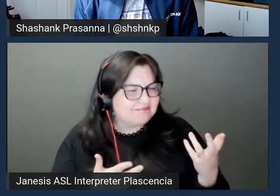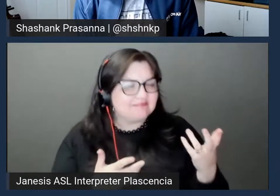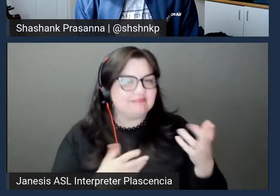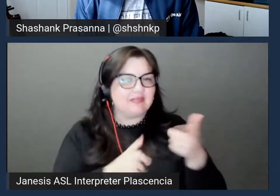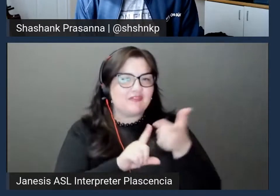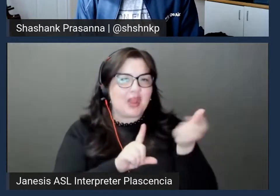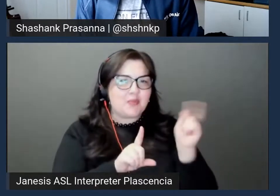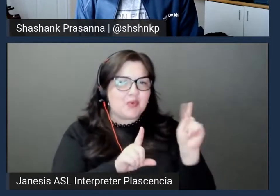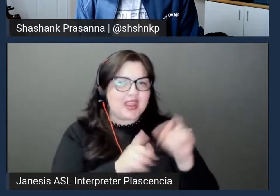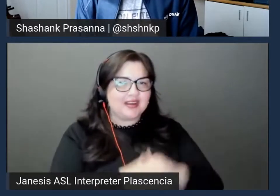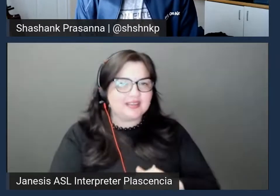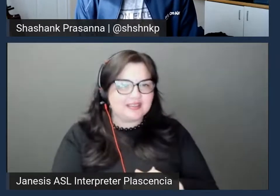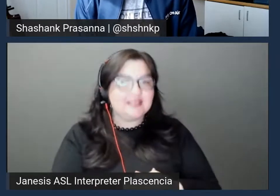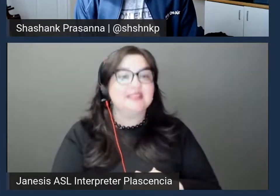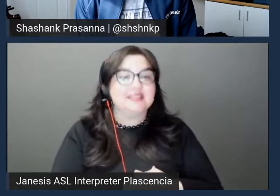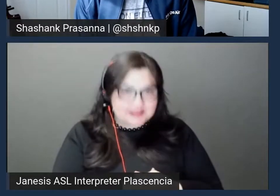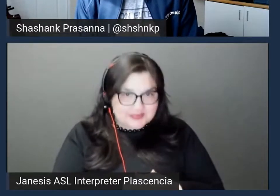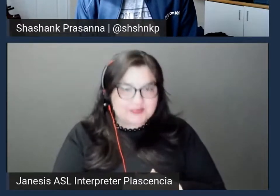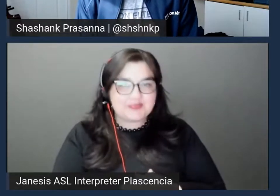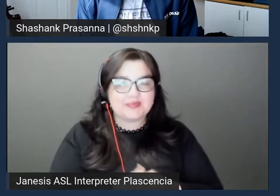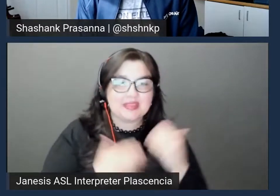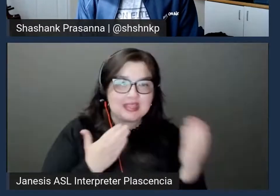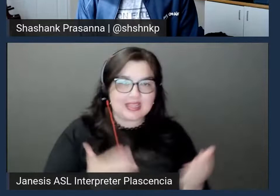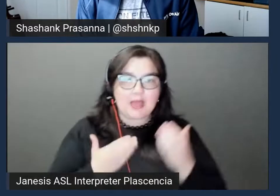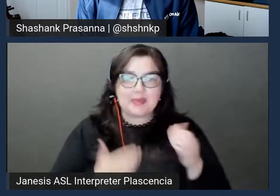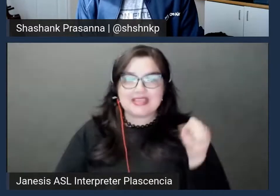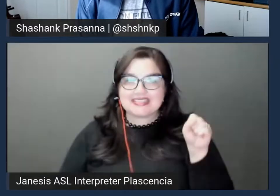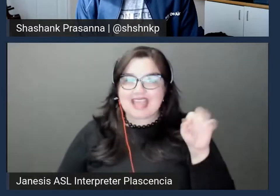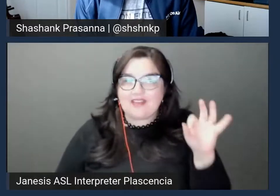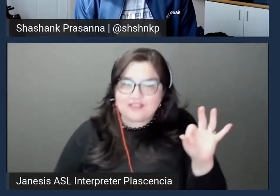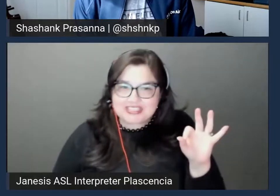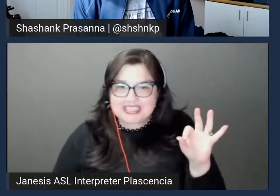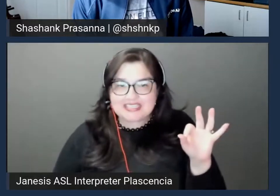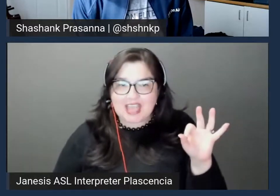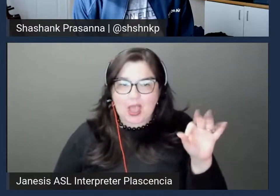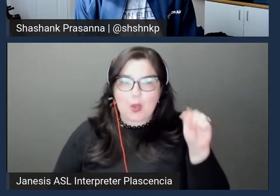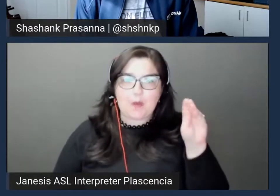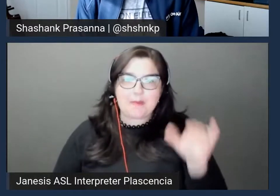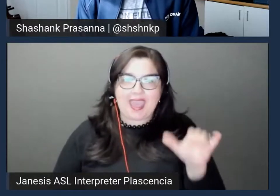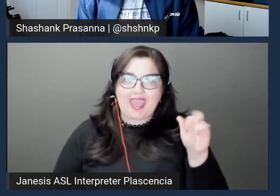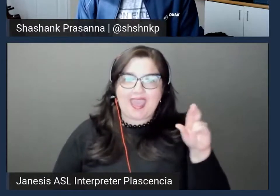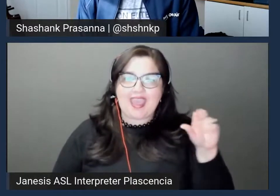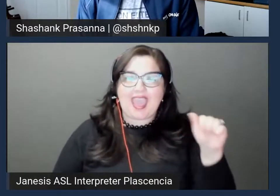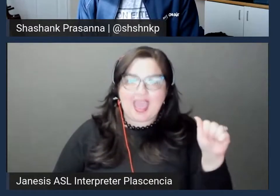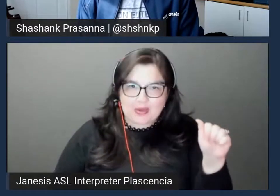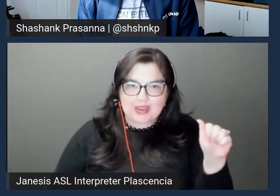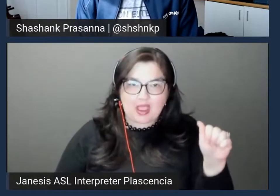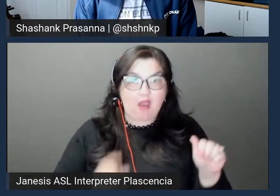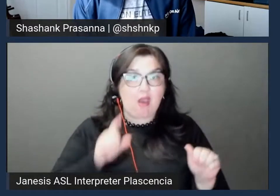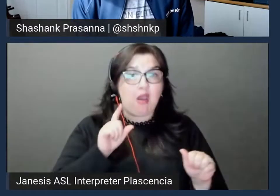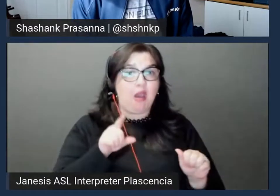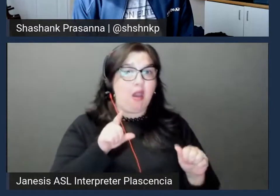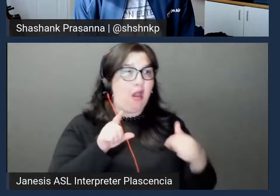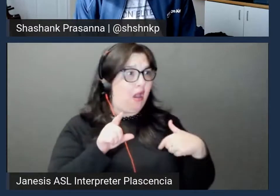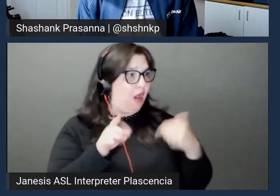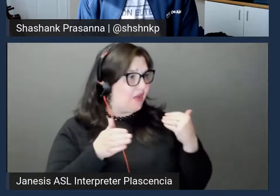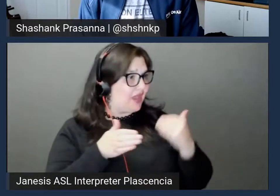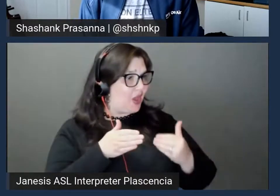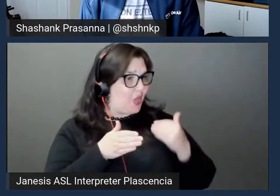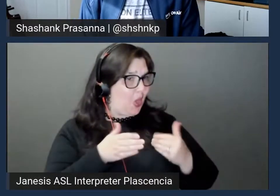I am based out of the San Francisco Bay Area. (overlapping discussion)